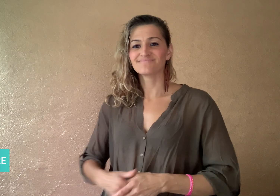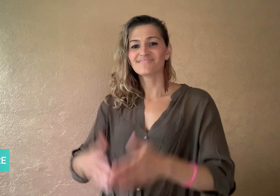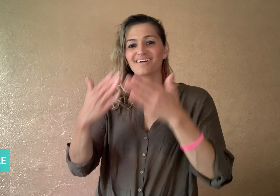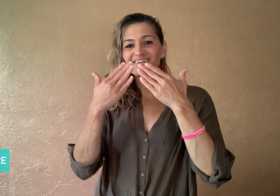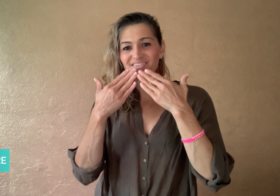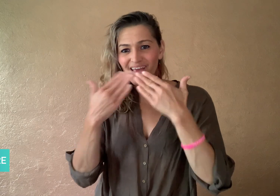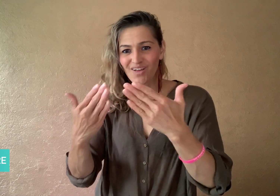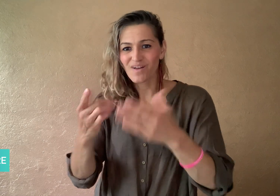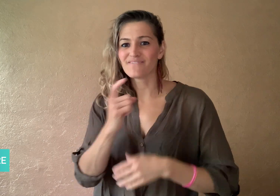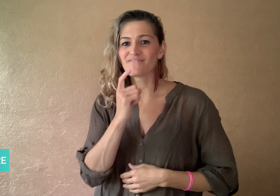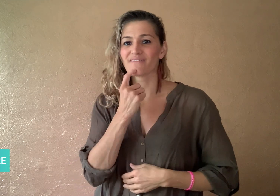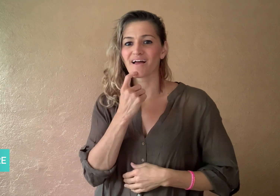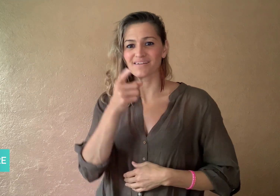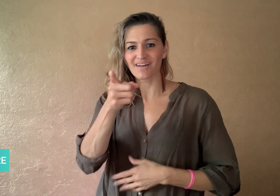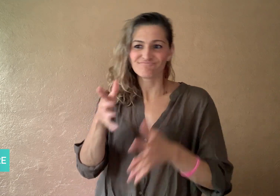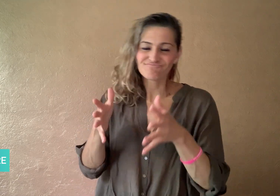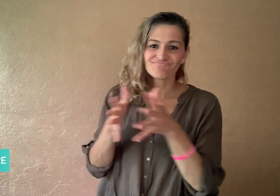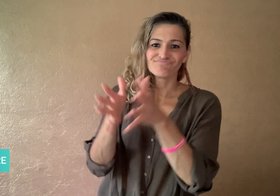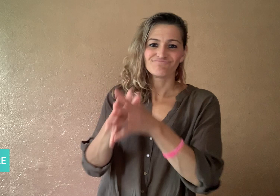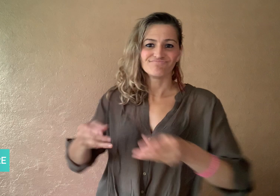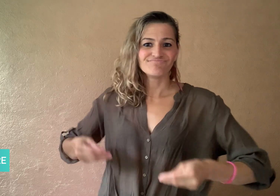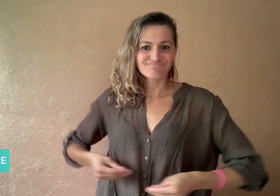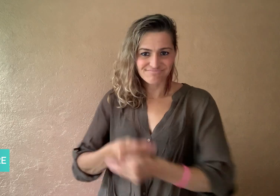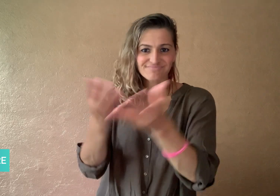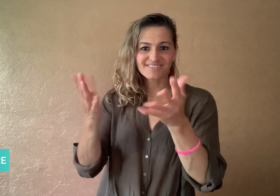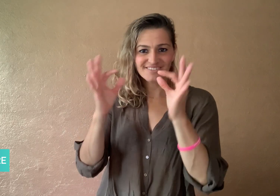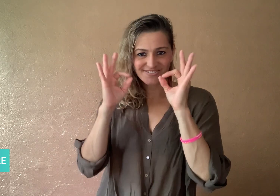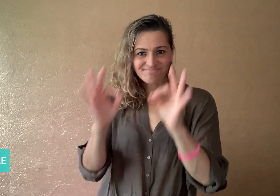Thank you for sharing, Vera.